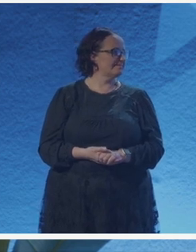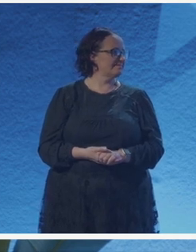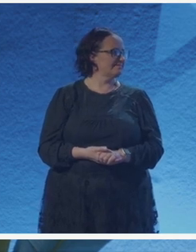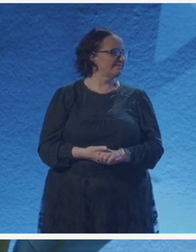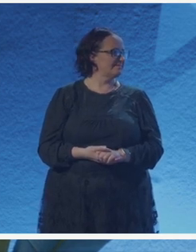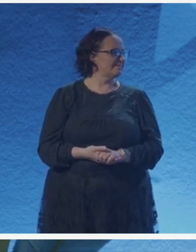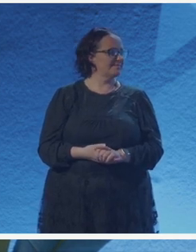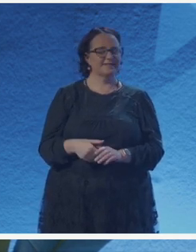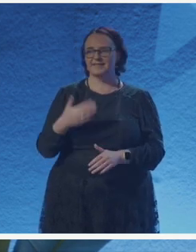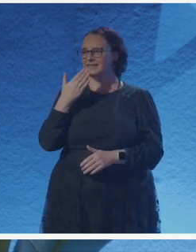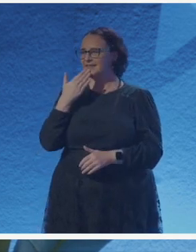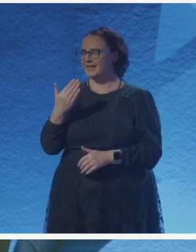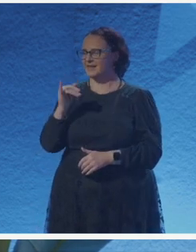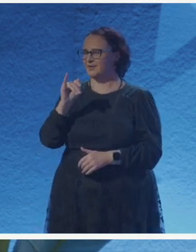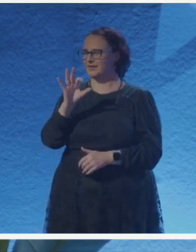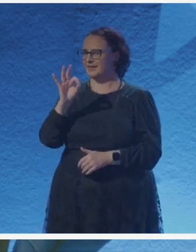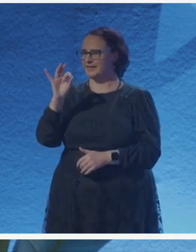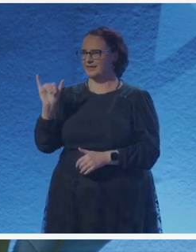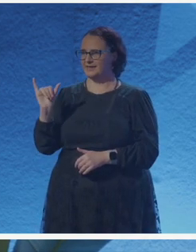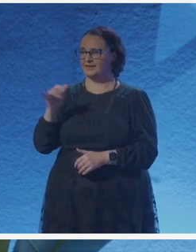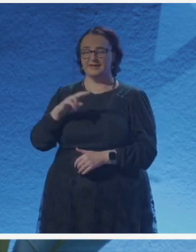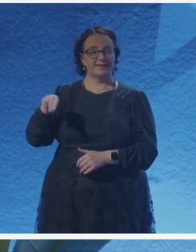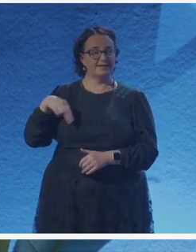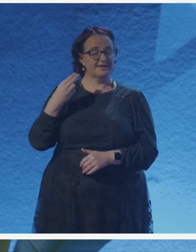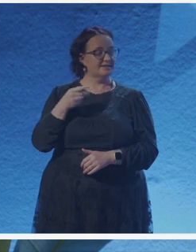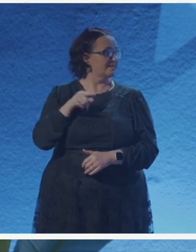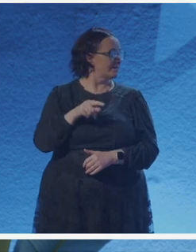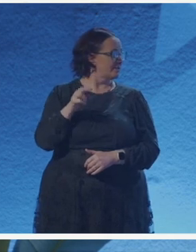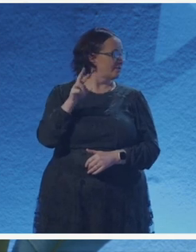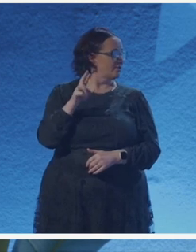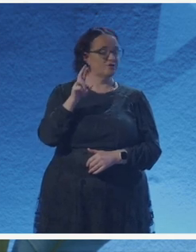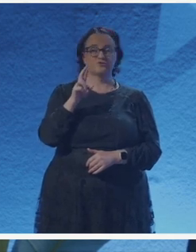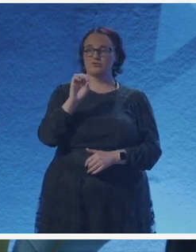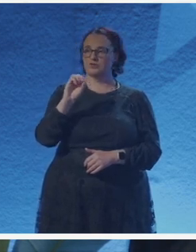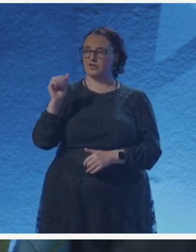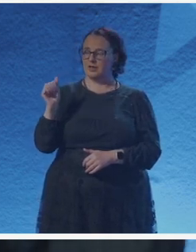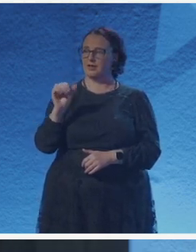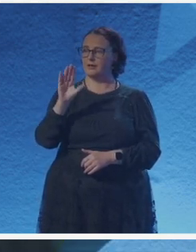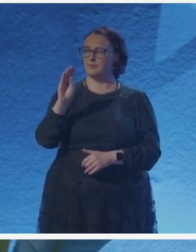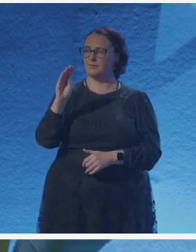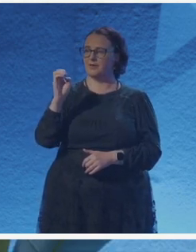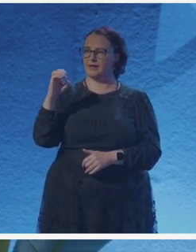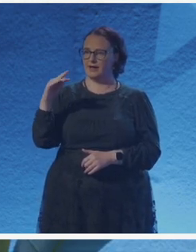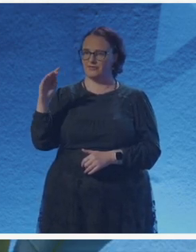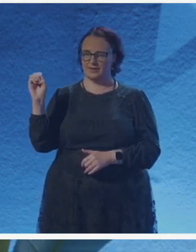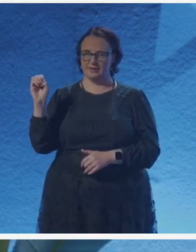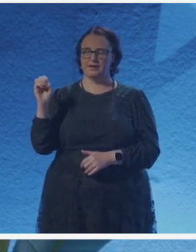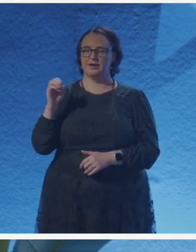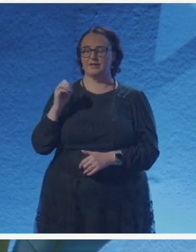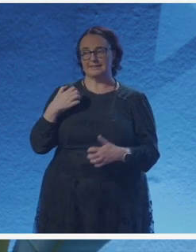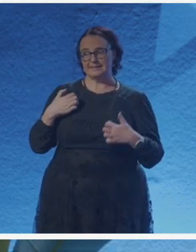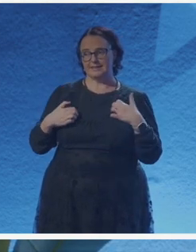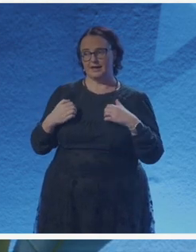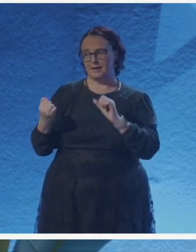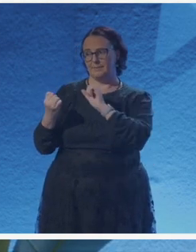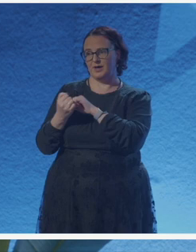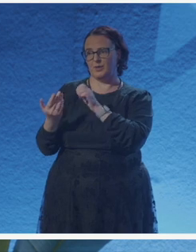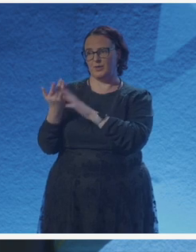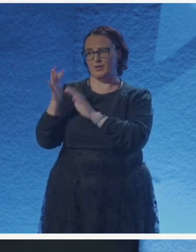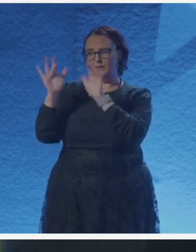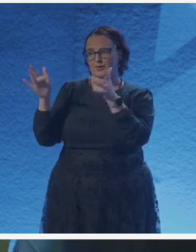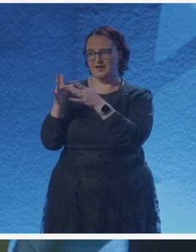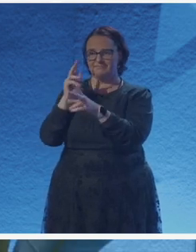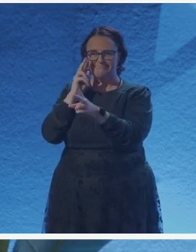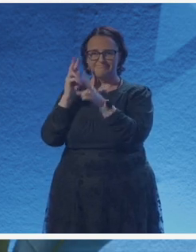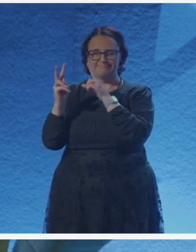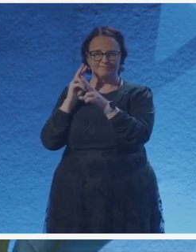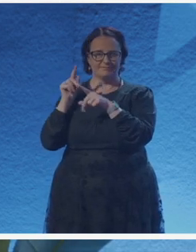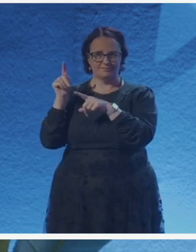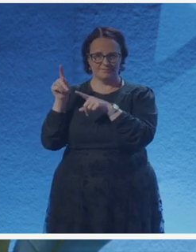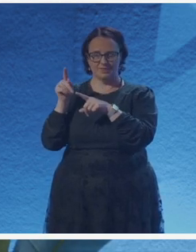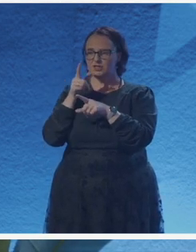Thank you.